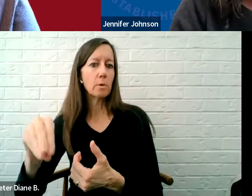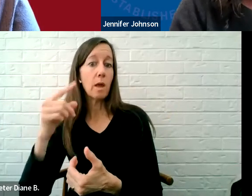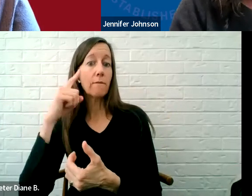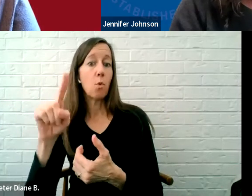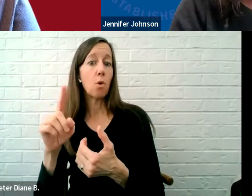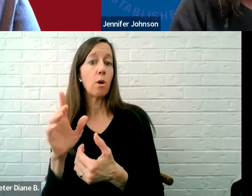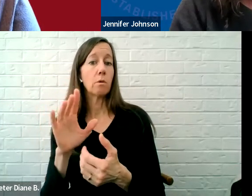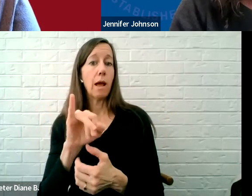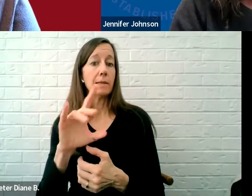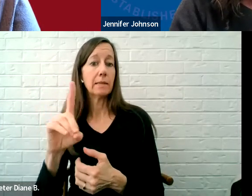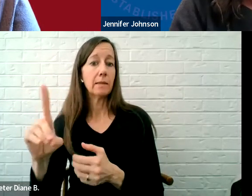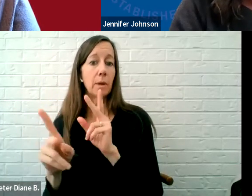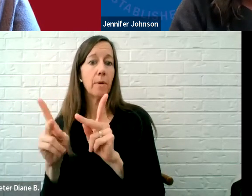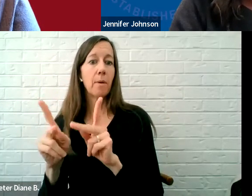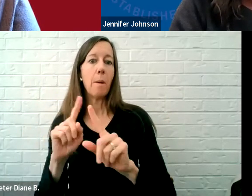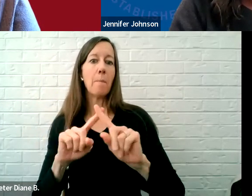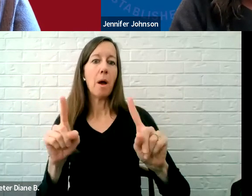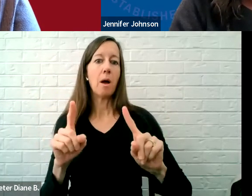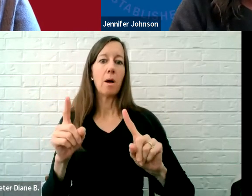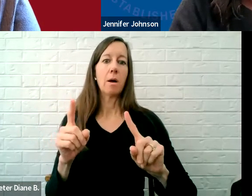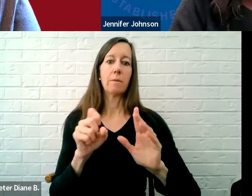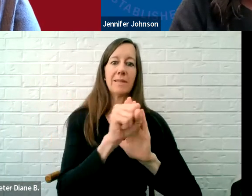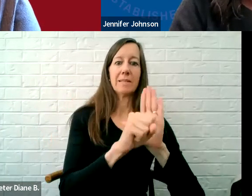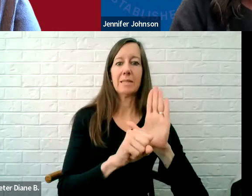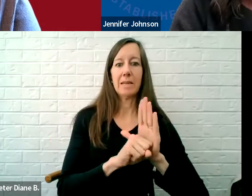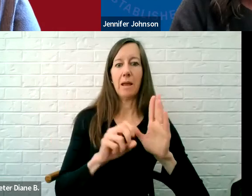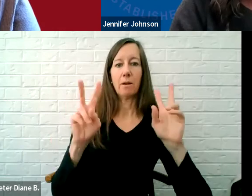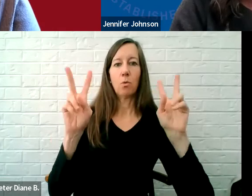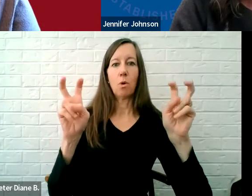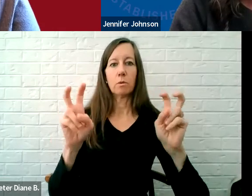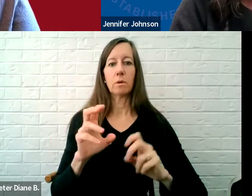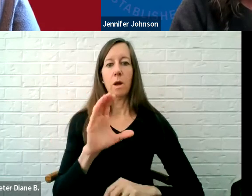We can. We can't get an information on what is allowed.